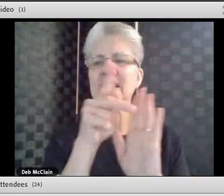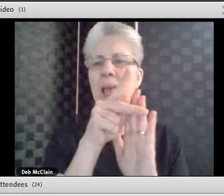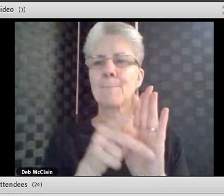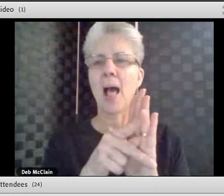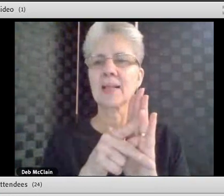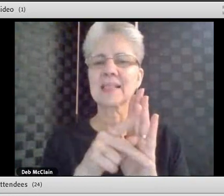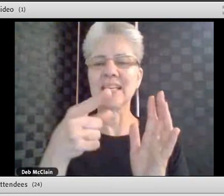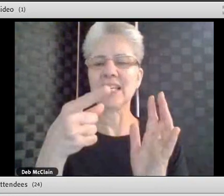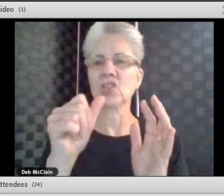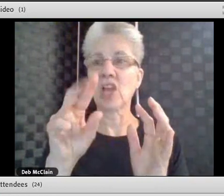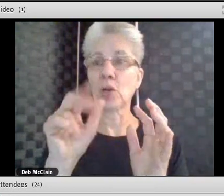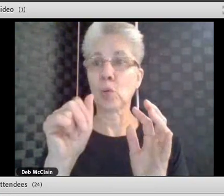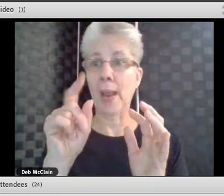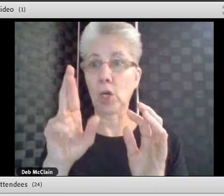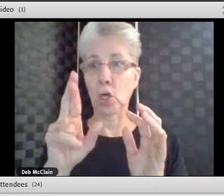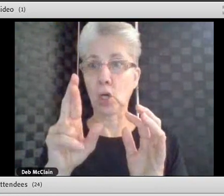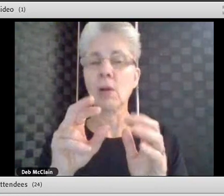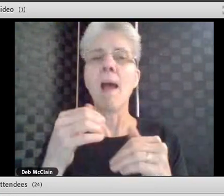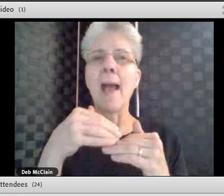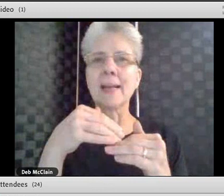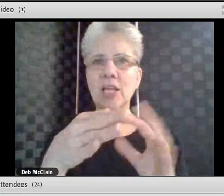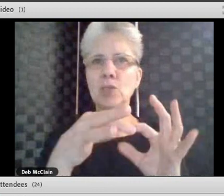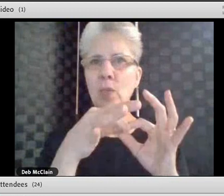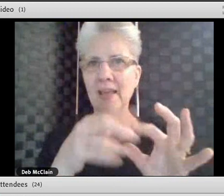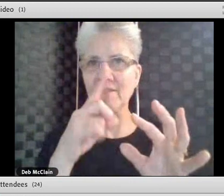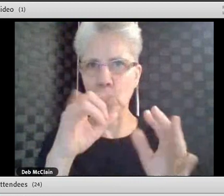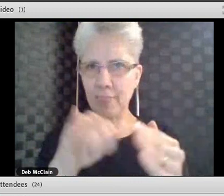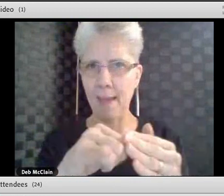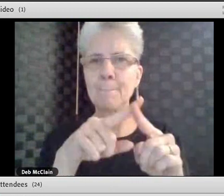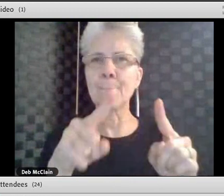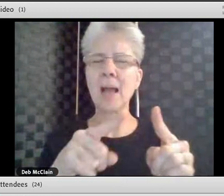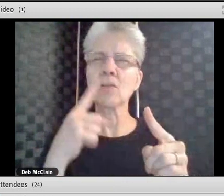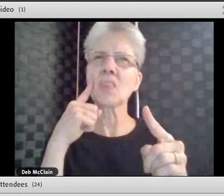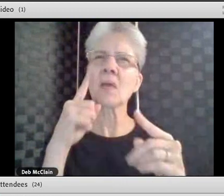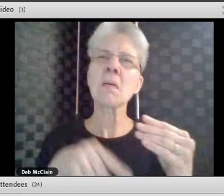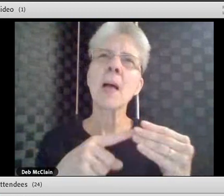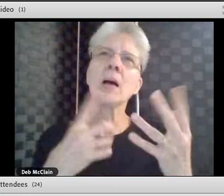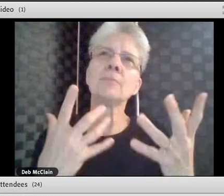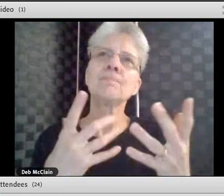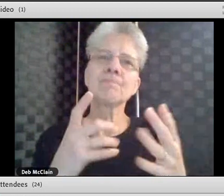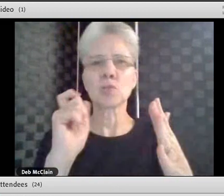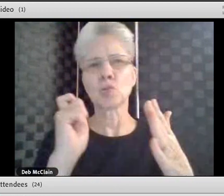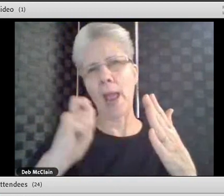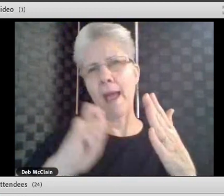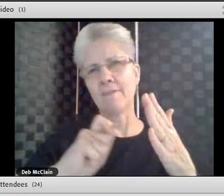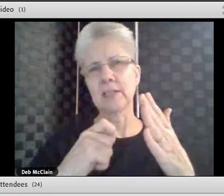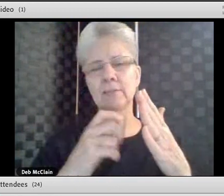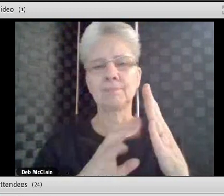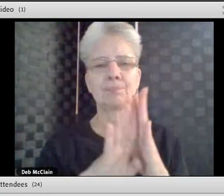There's actually a privacy policy generator, and I can send you the link for that if you'd like, but, you know, when you're thinking about